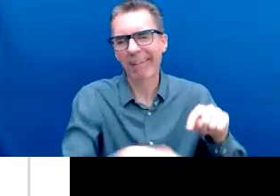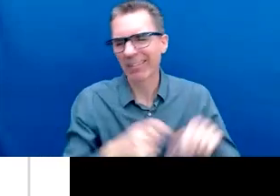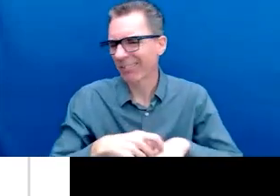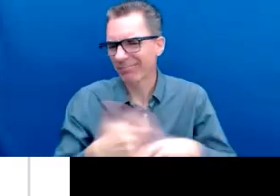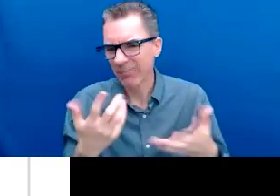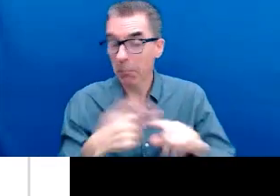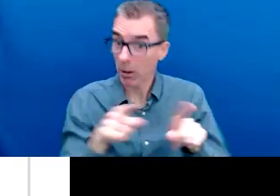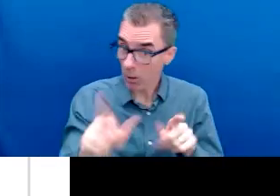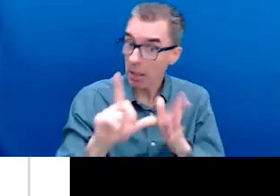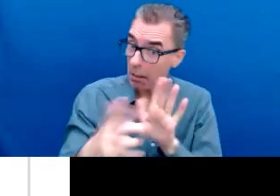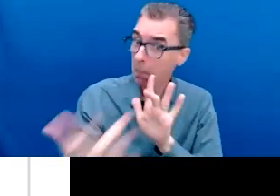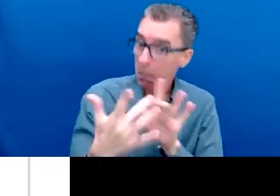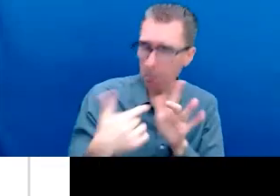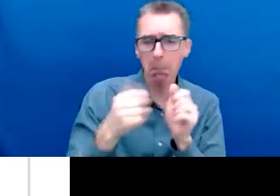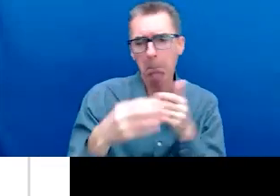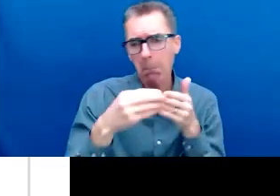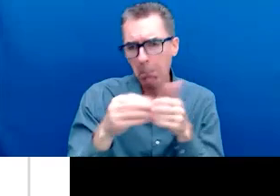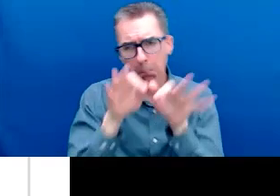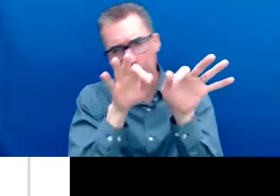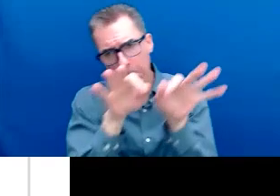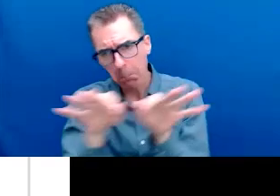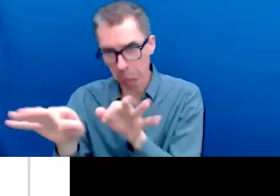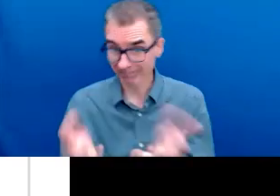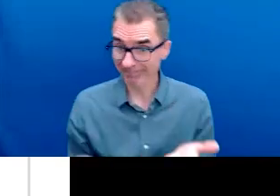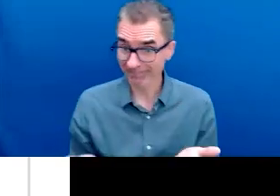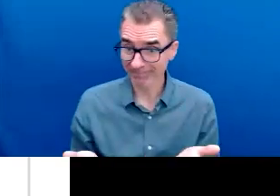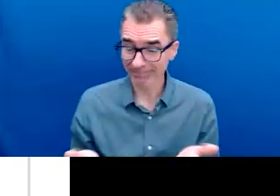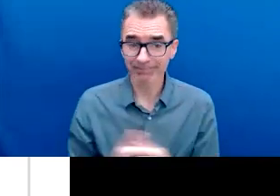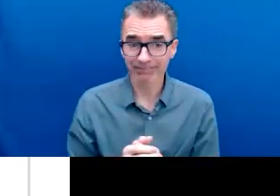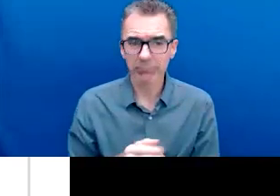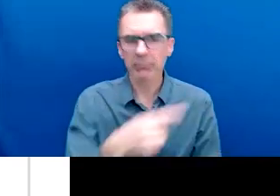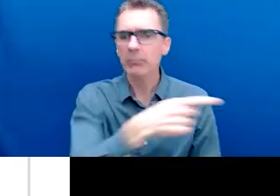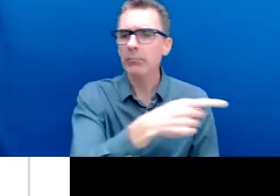I can kind of walk you through it. So this is for our Fresno City College students